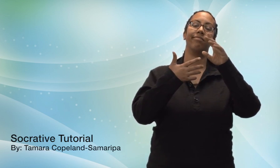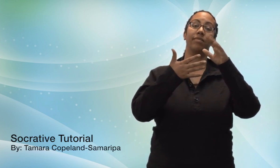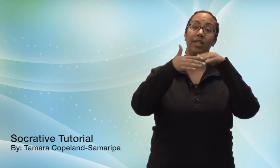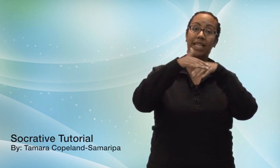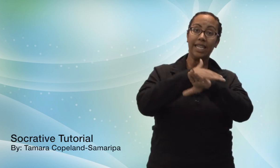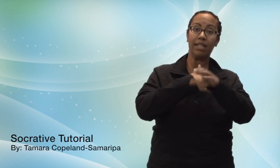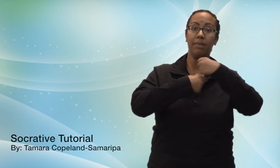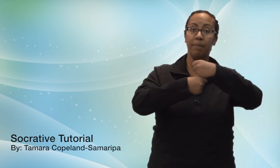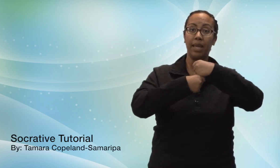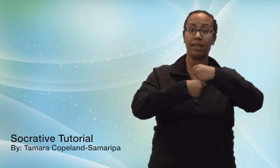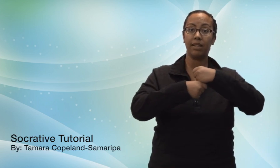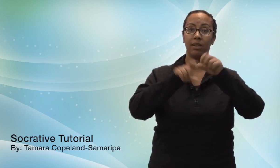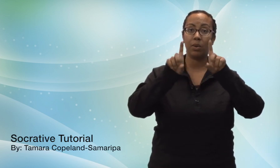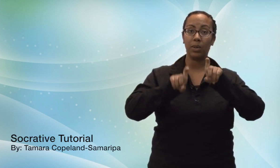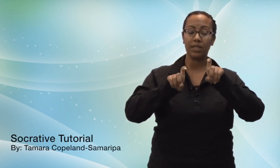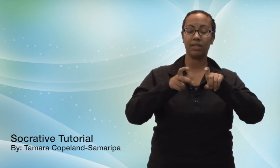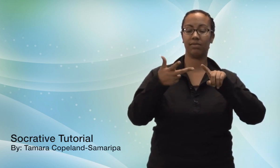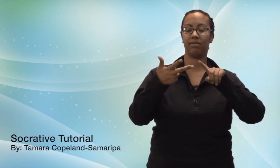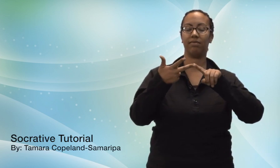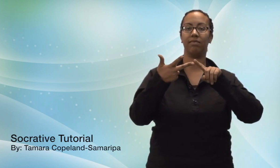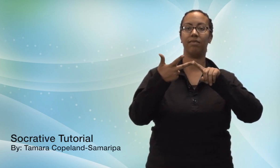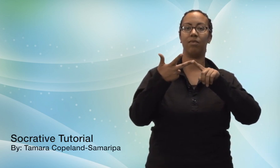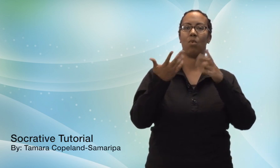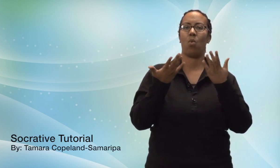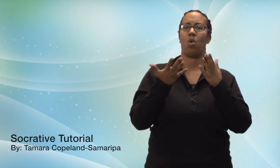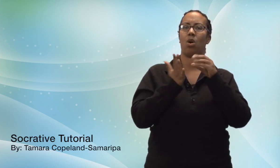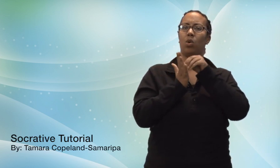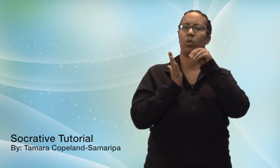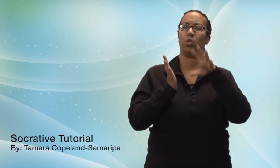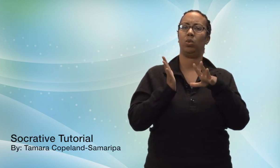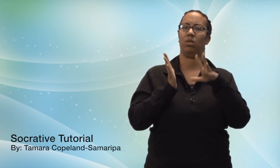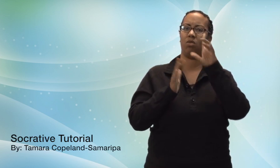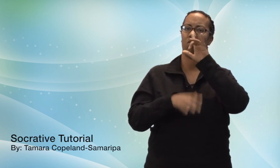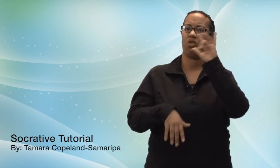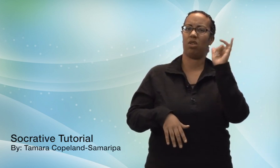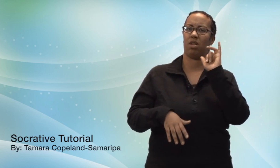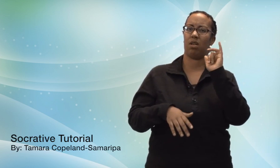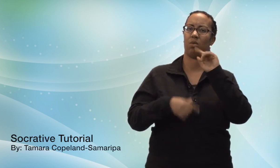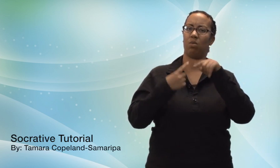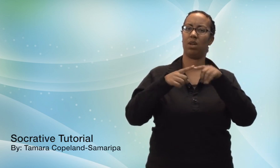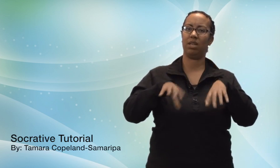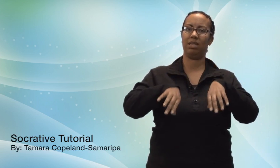The second is how to get in and create a quiz, and the third is the student view,